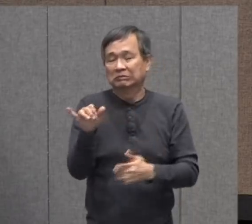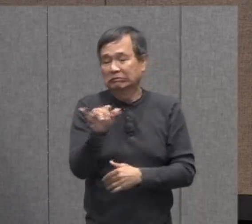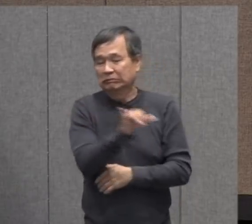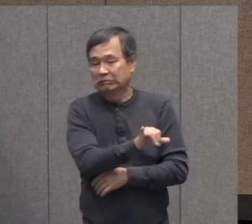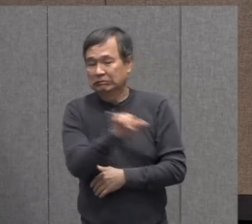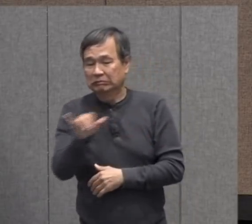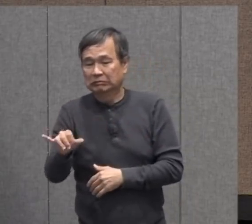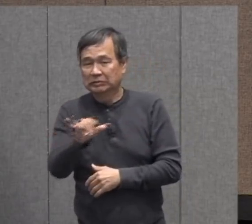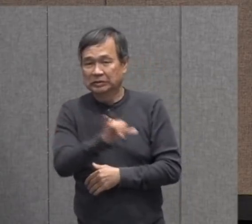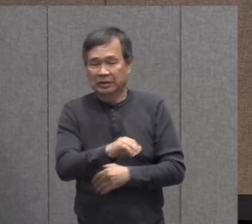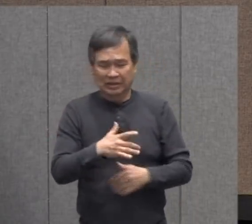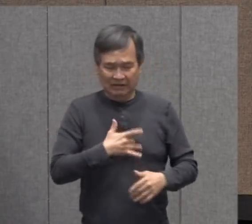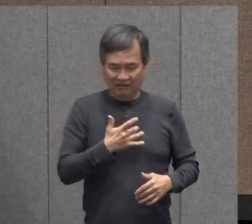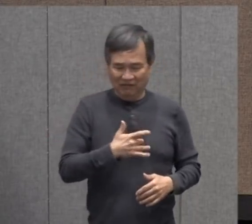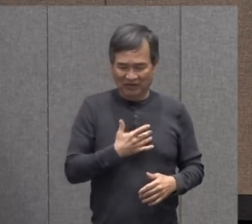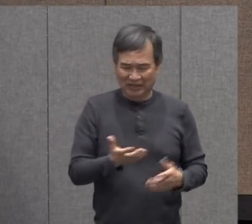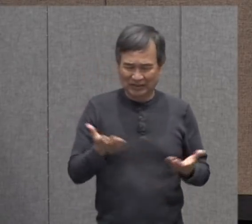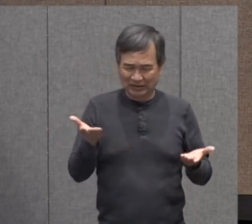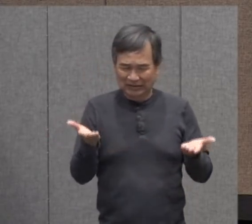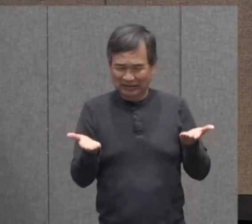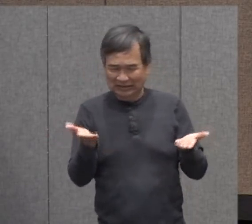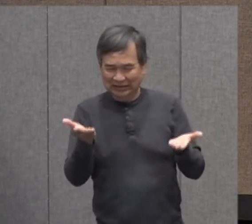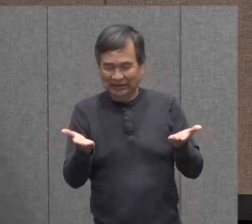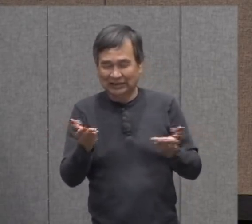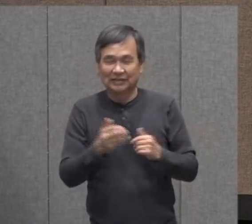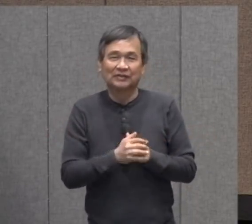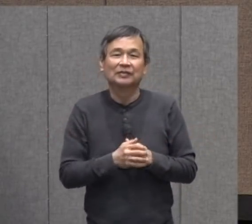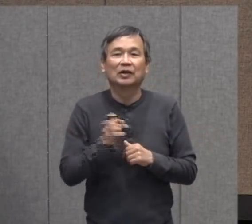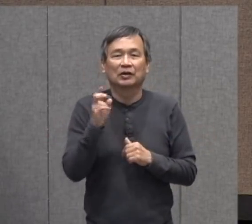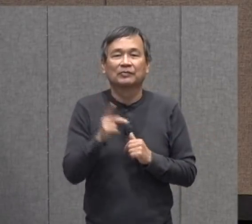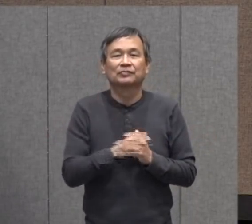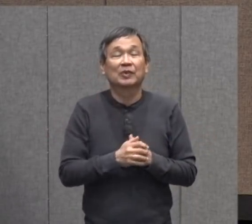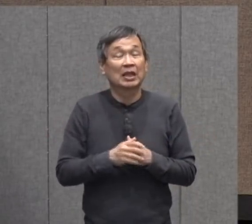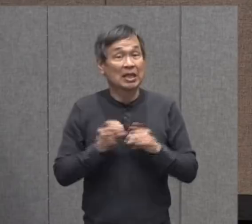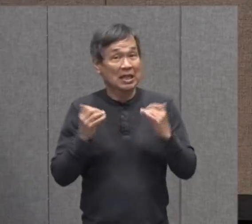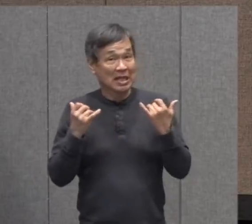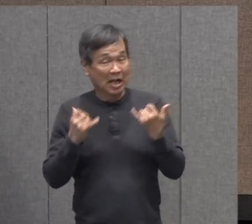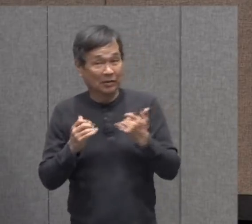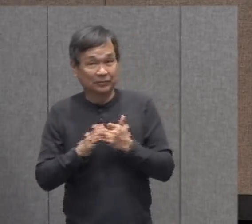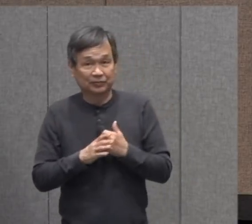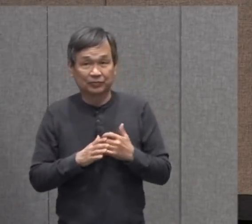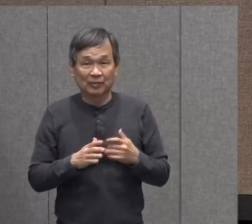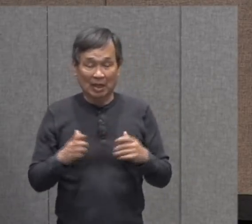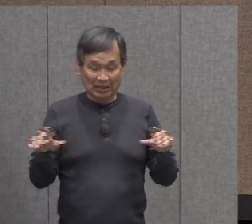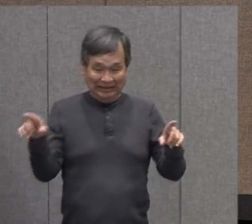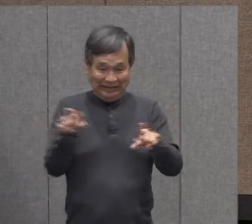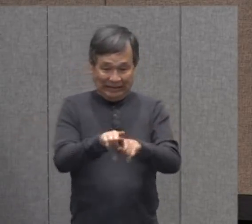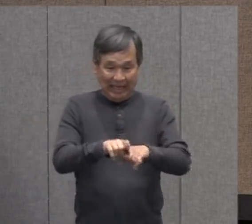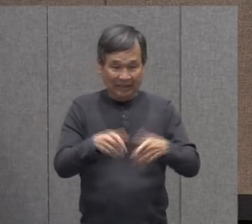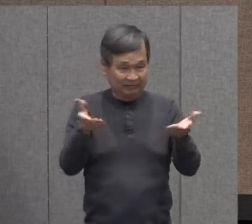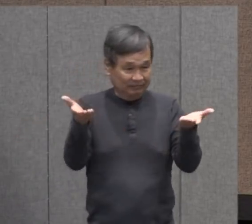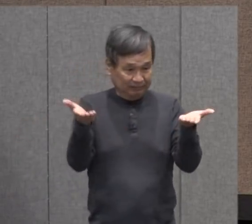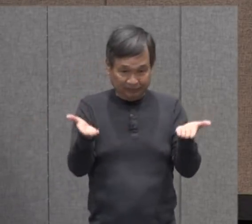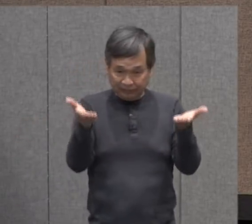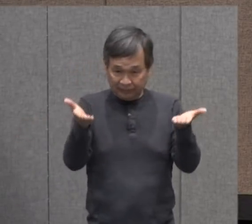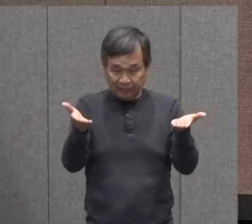but I feel that they're the closest. So now, I have the same amount of mass